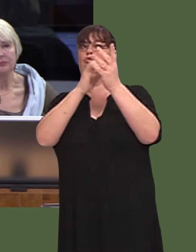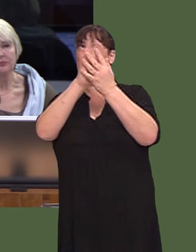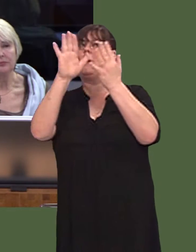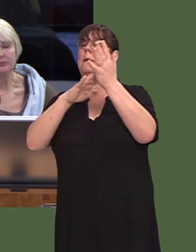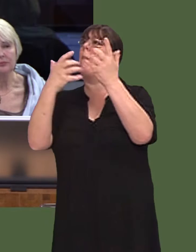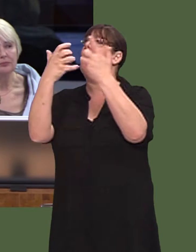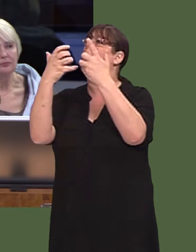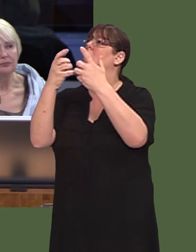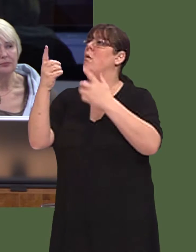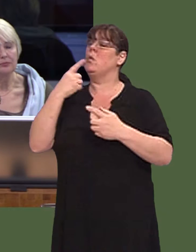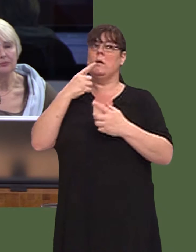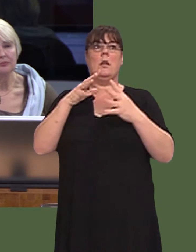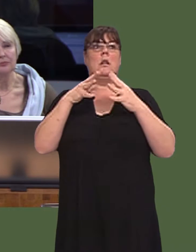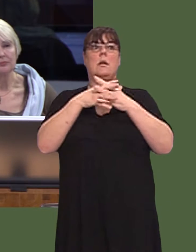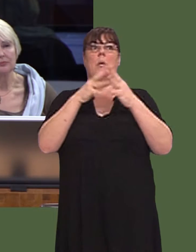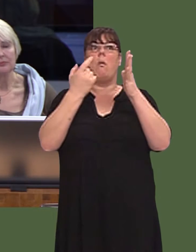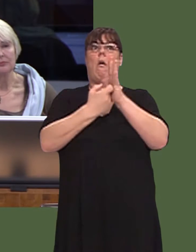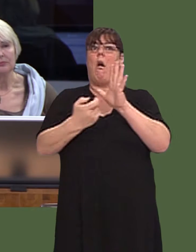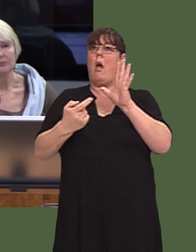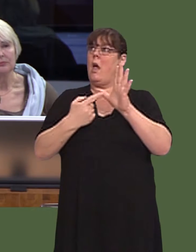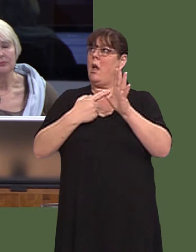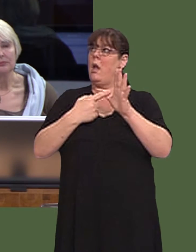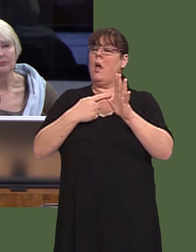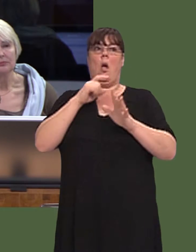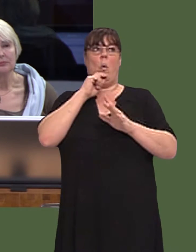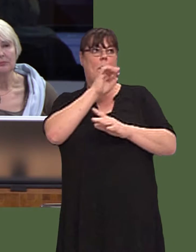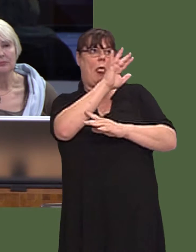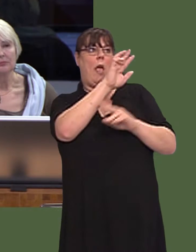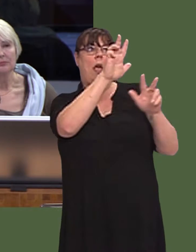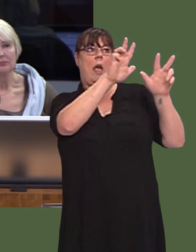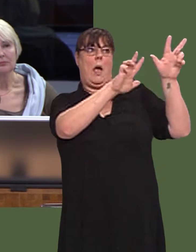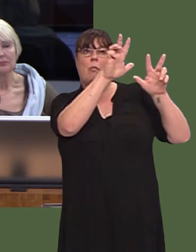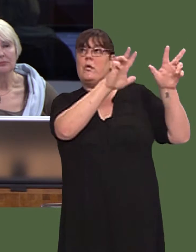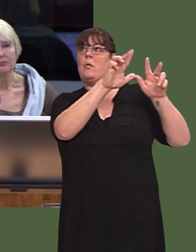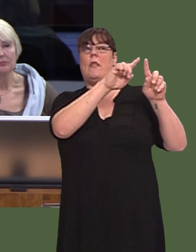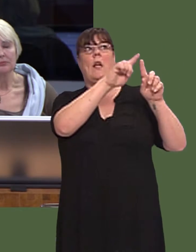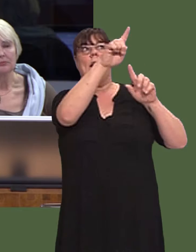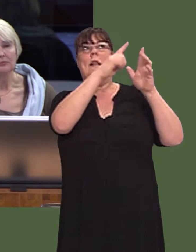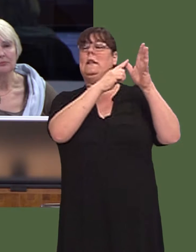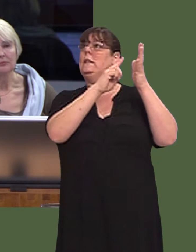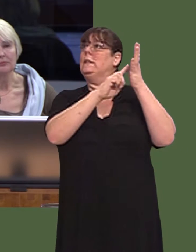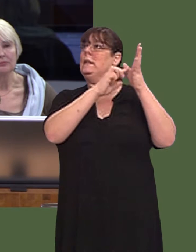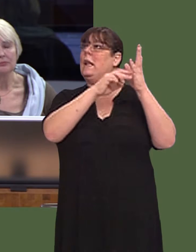Youíve said that the WRA will have a presence in Aberystwyth and Llandudno; how many jobs